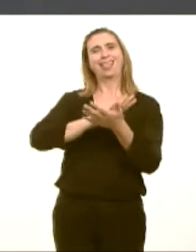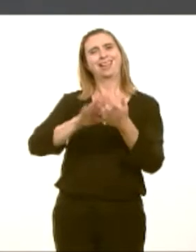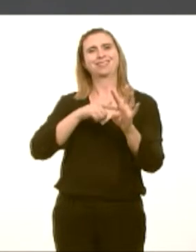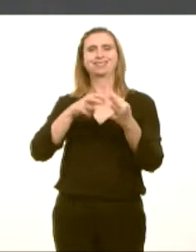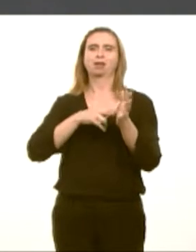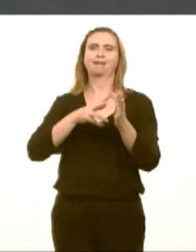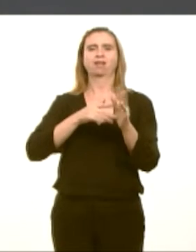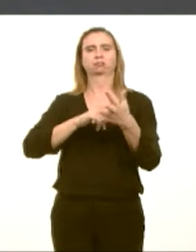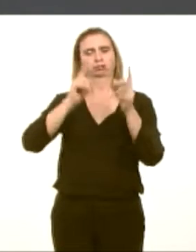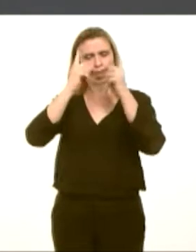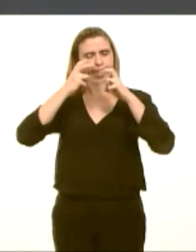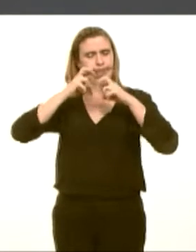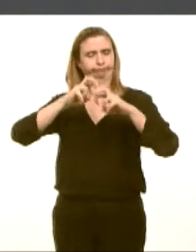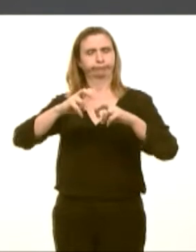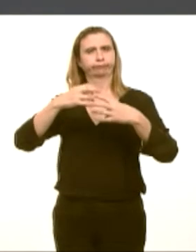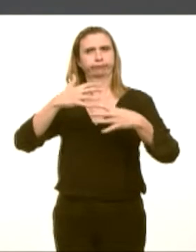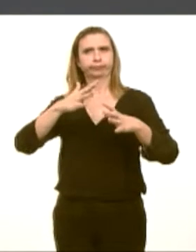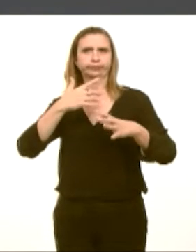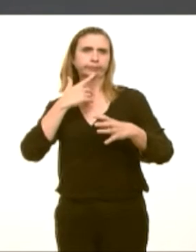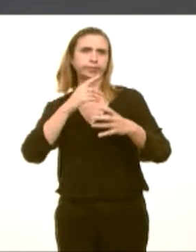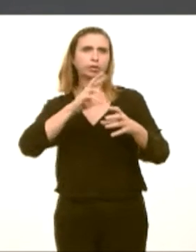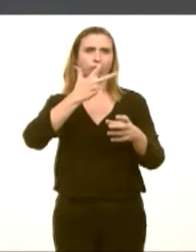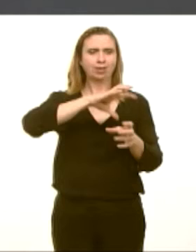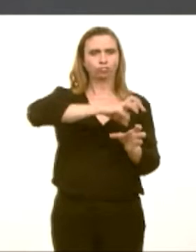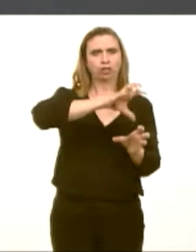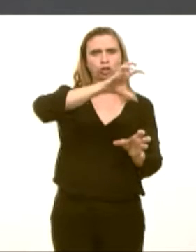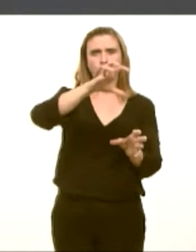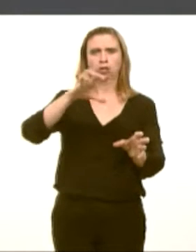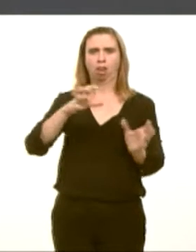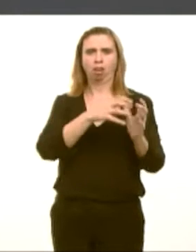rhanbarthol i gefnogi amgueddfeydd lleol, sut maeír Llywodraeth yn bwriadu cynnal a